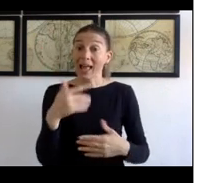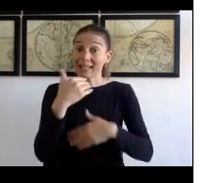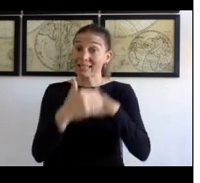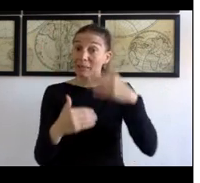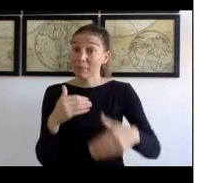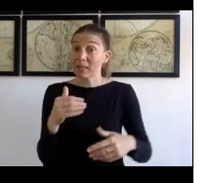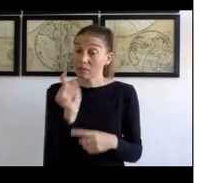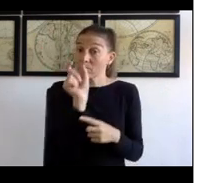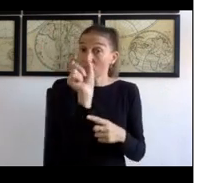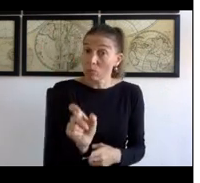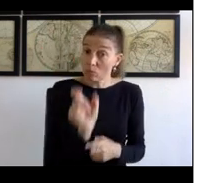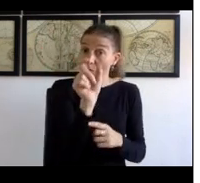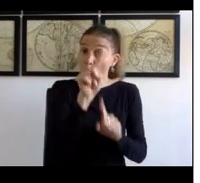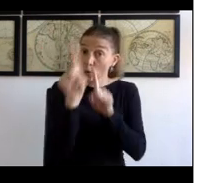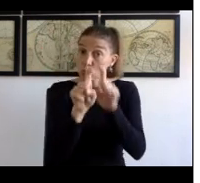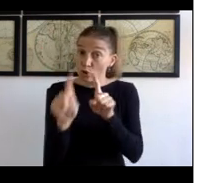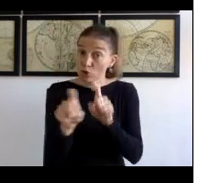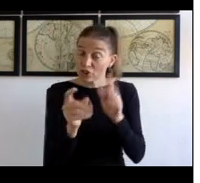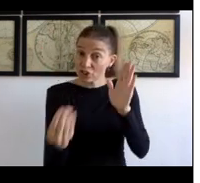in a couple of national labour force surveys.